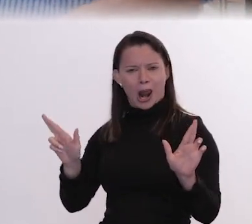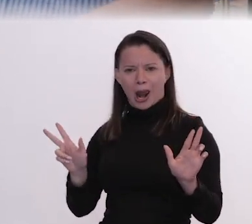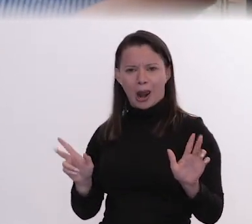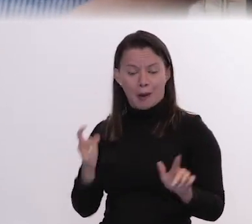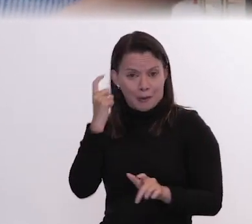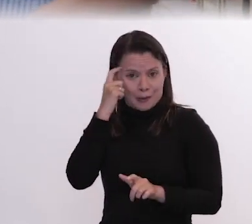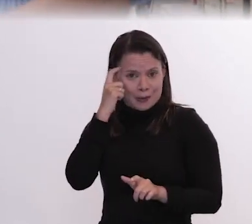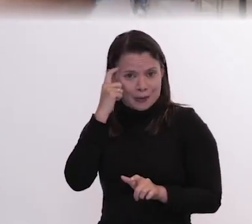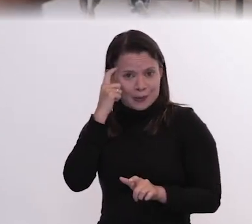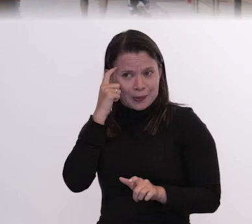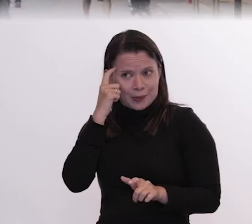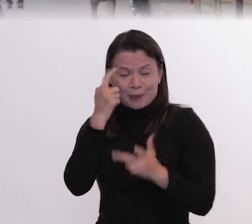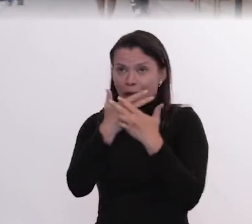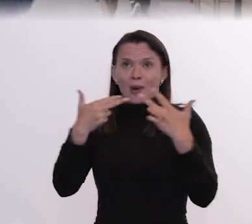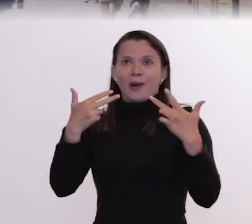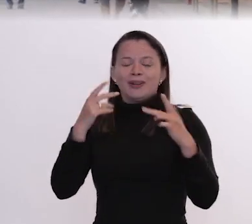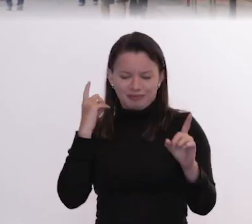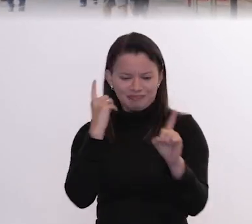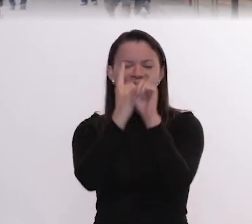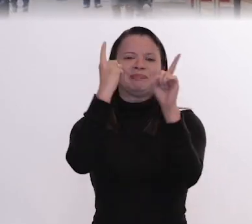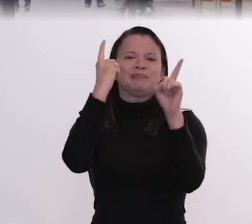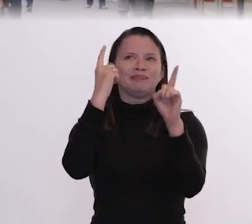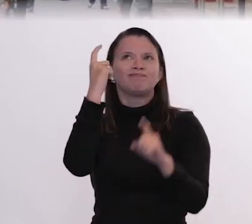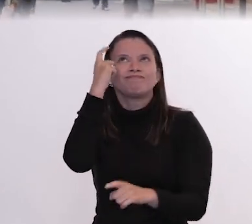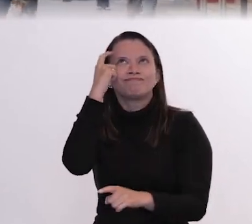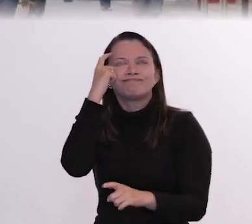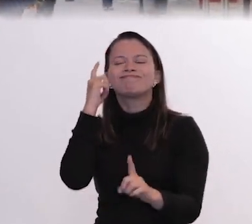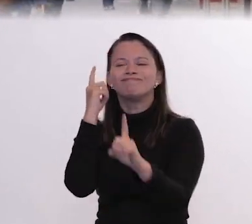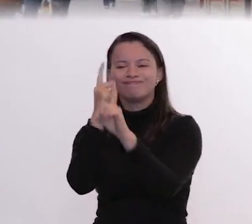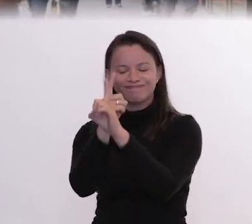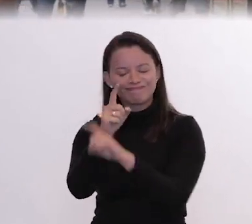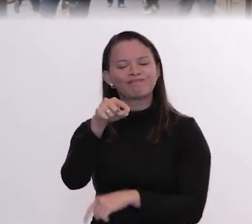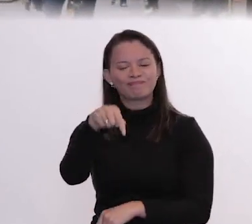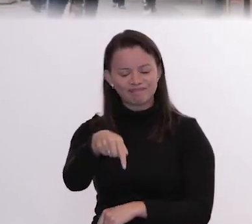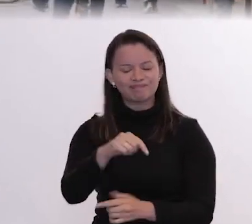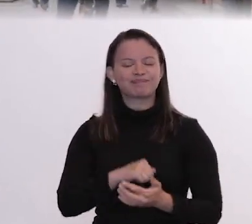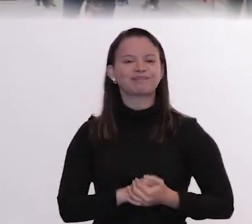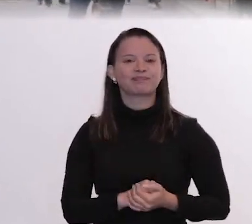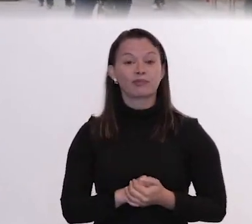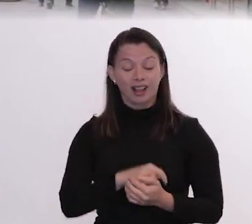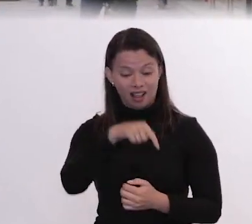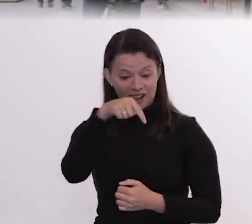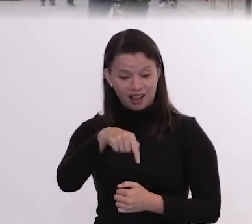So, there is a repertoire of emotions, and if you walk around here